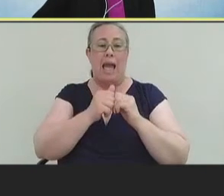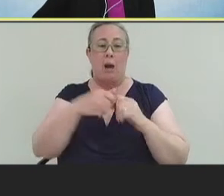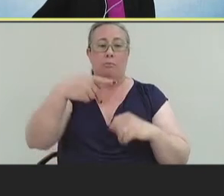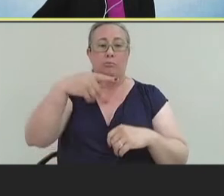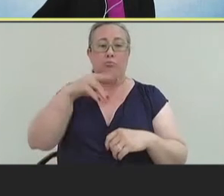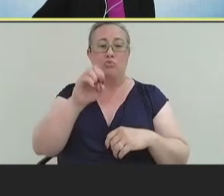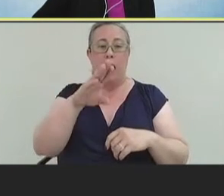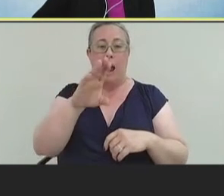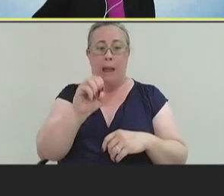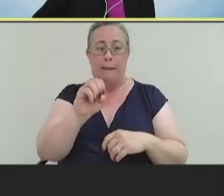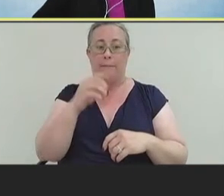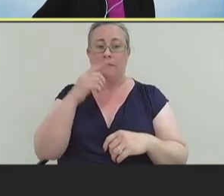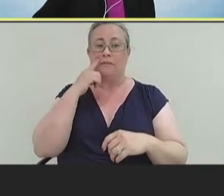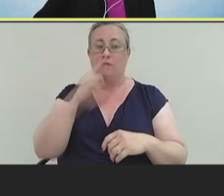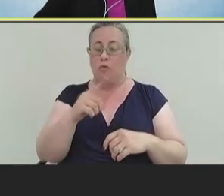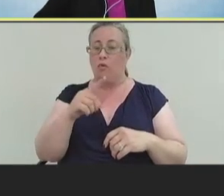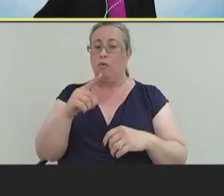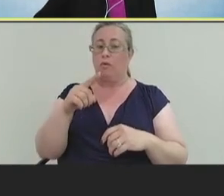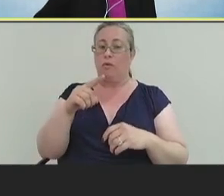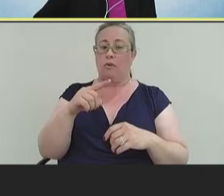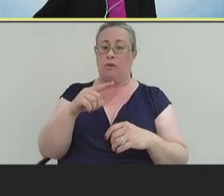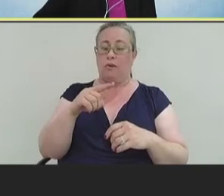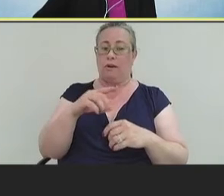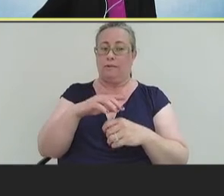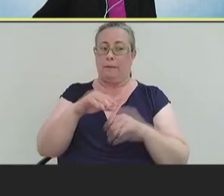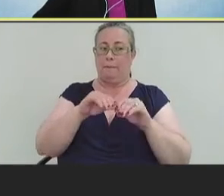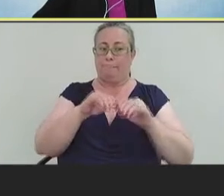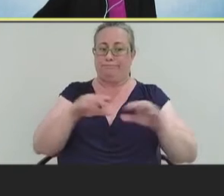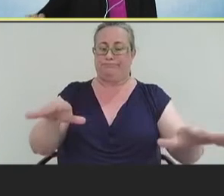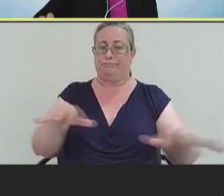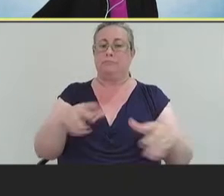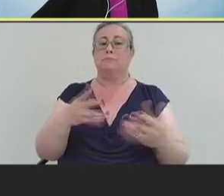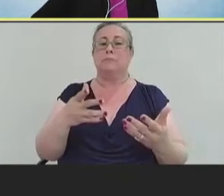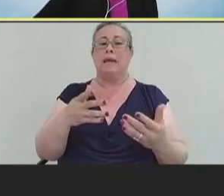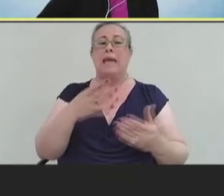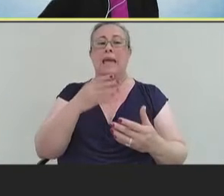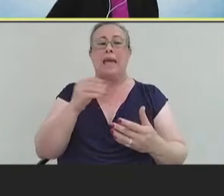the context of pandemic influenza, and all of this is thought about in the context of